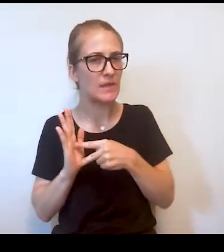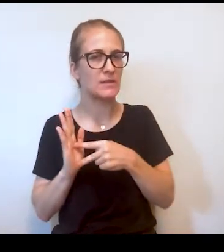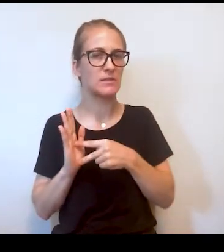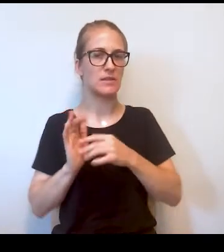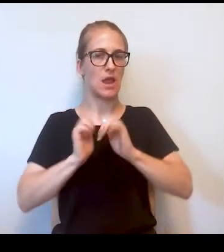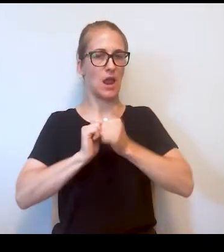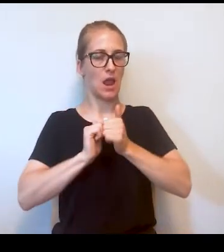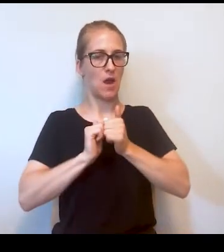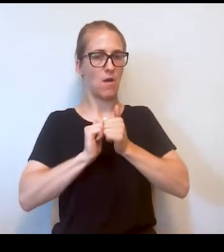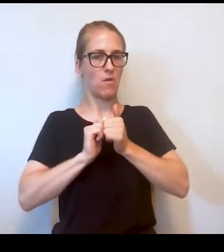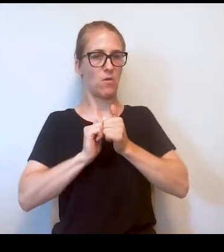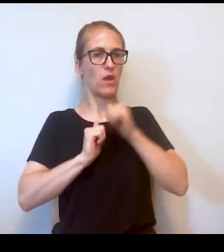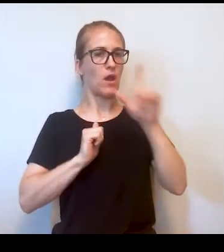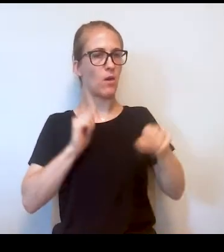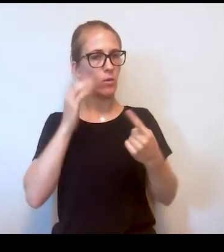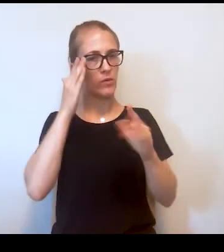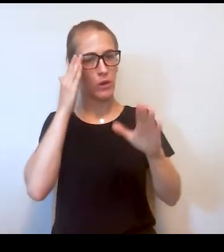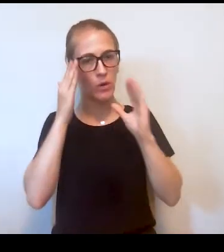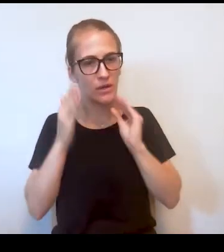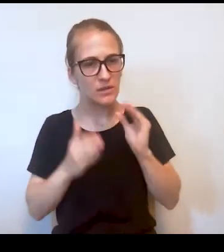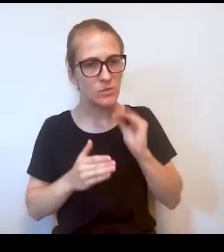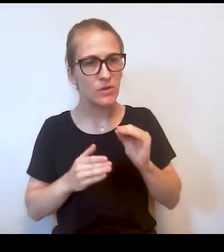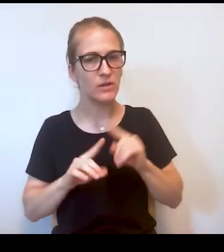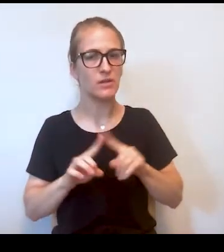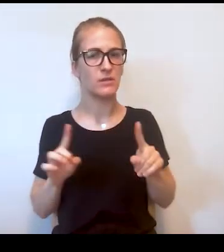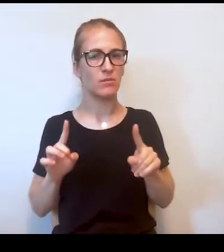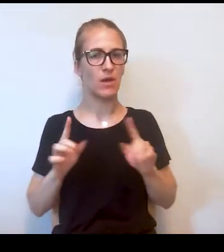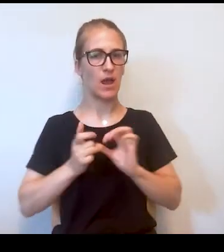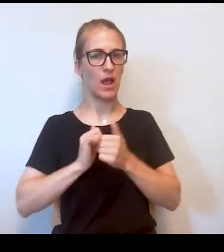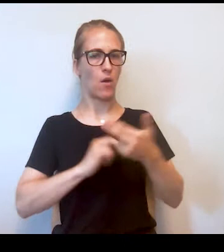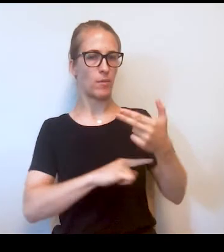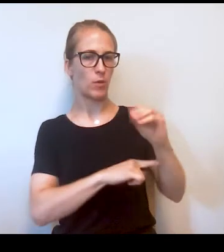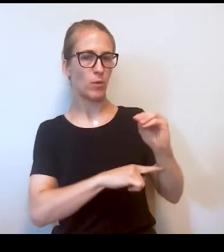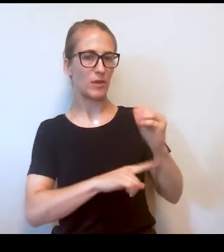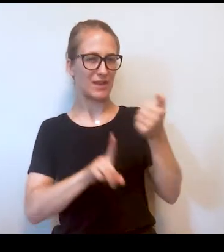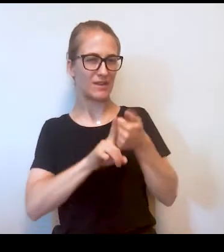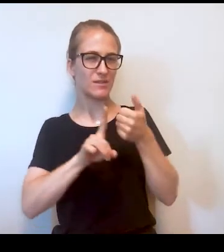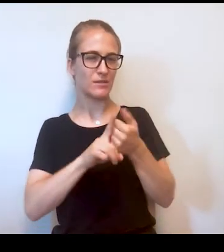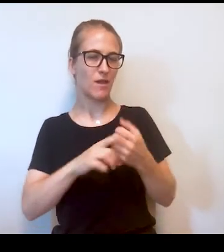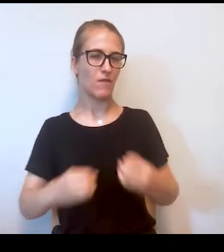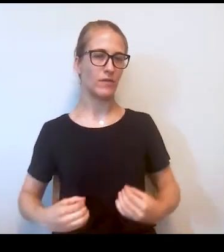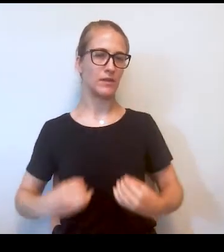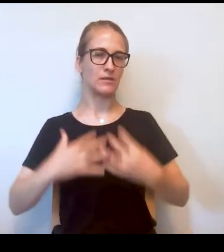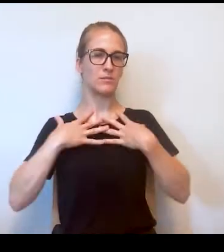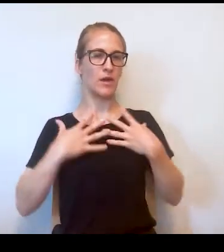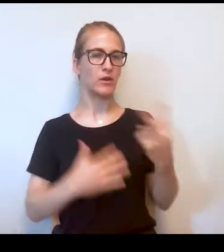and not just your experience but how hypermobility itself has inspired you